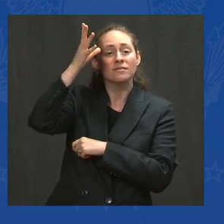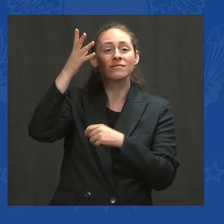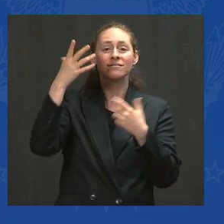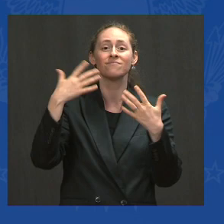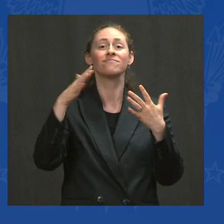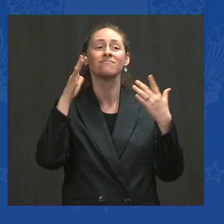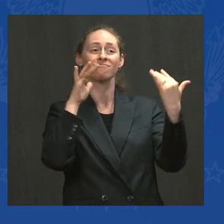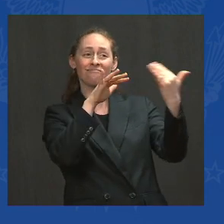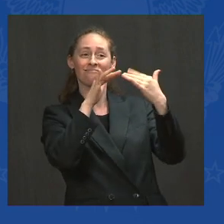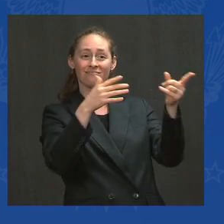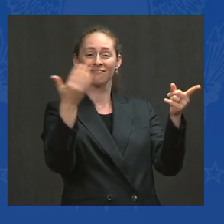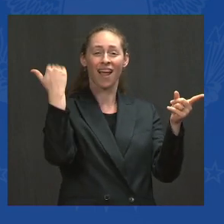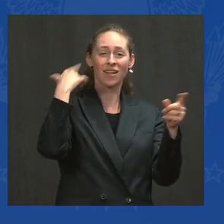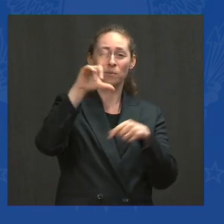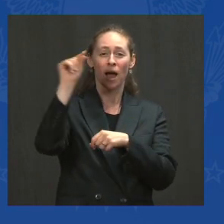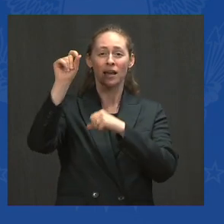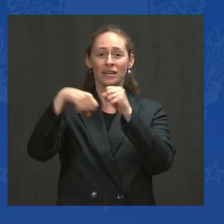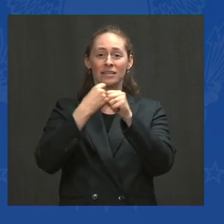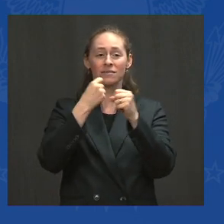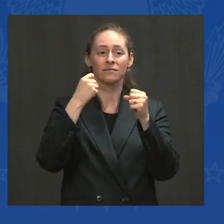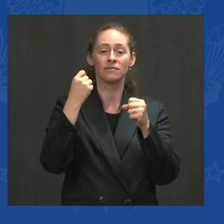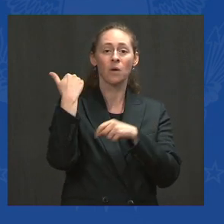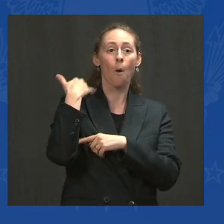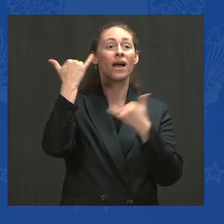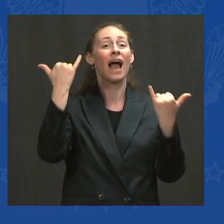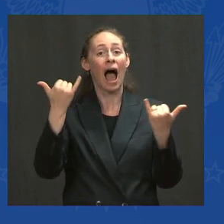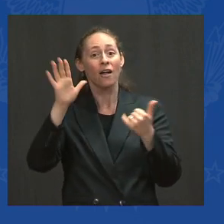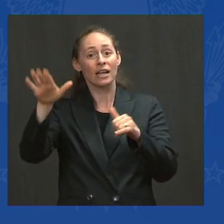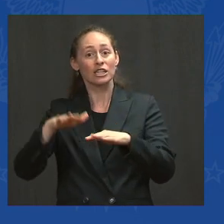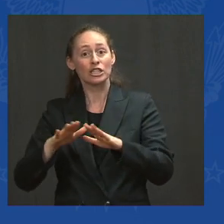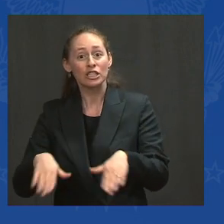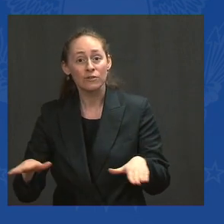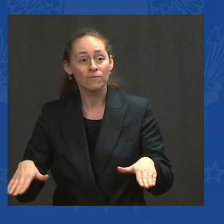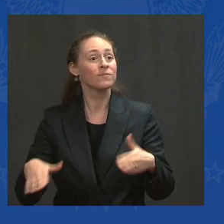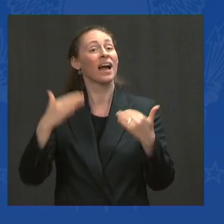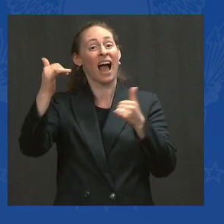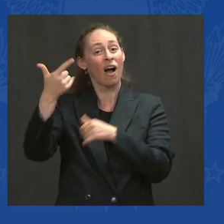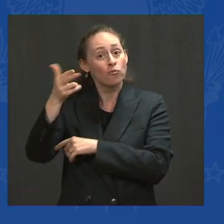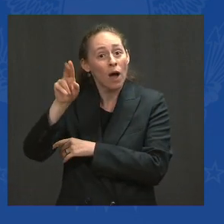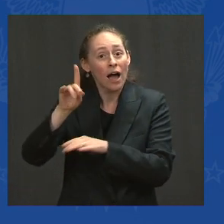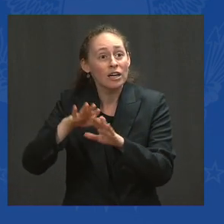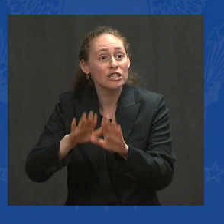Would you send their children and their grandchildren as well? Would you send your own son or daughter?